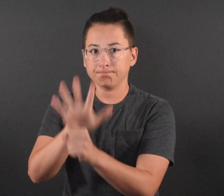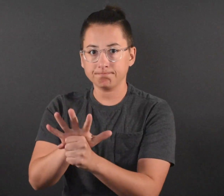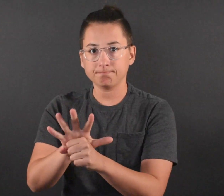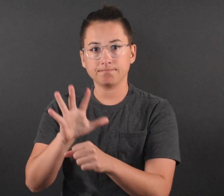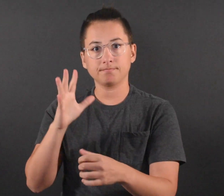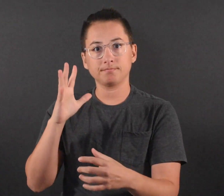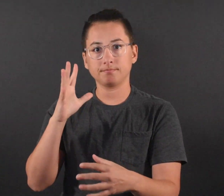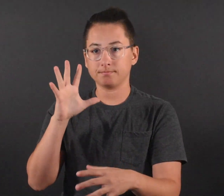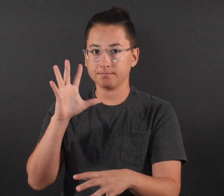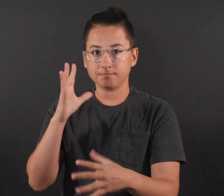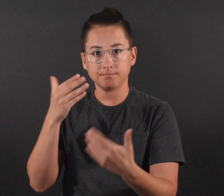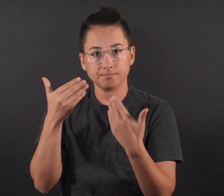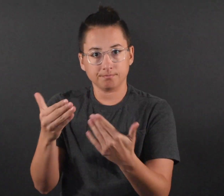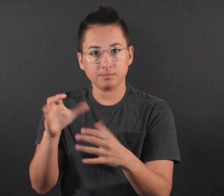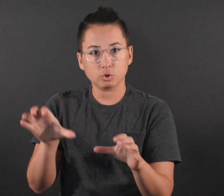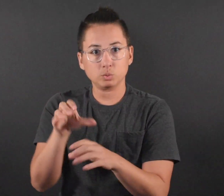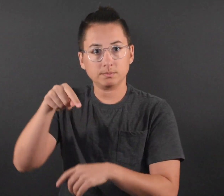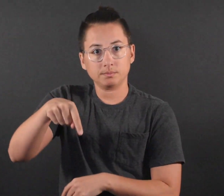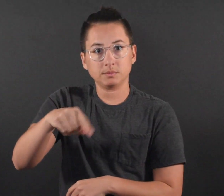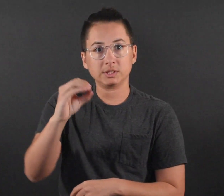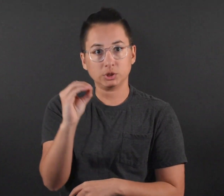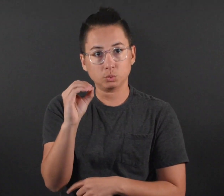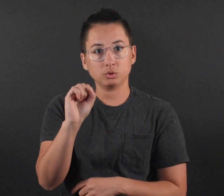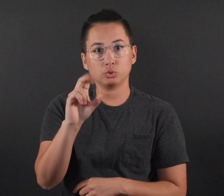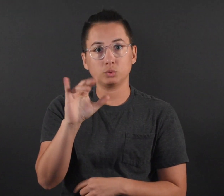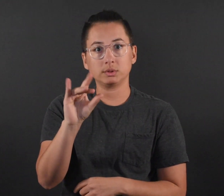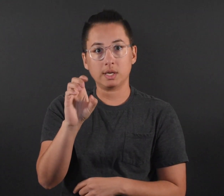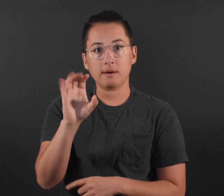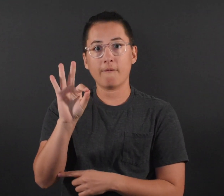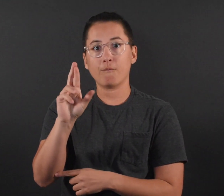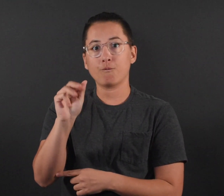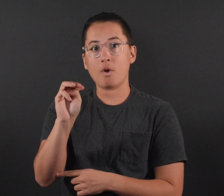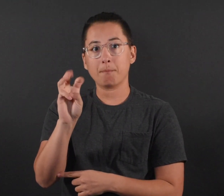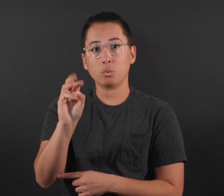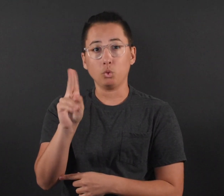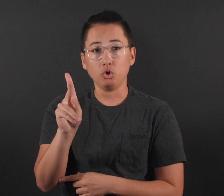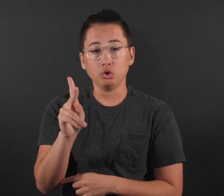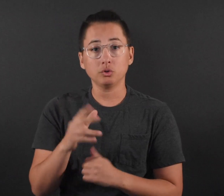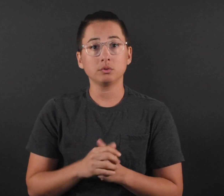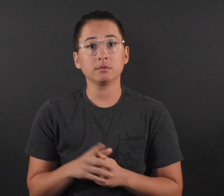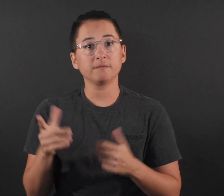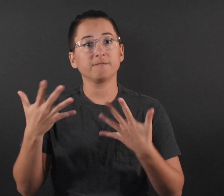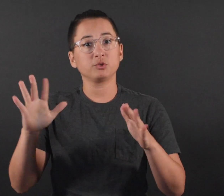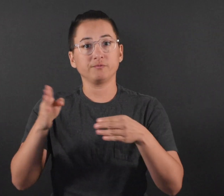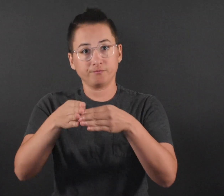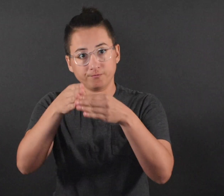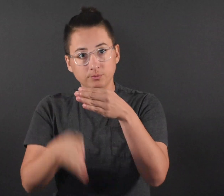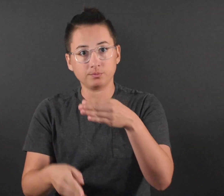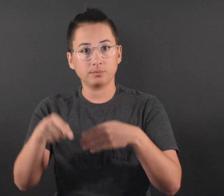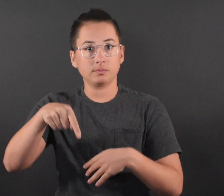adopting the Zero Suicide framework and have completed the initial Zero Suicide training.